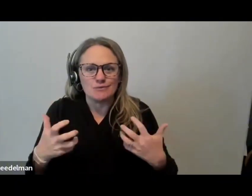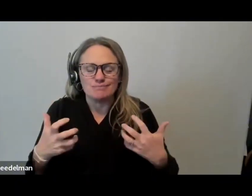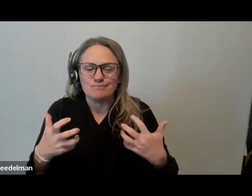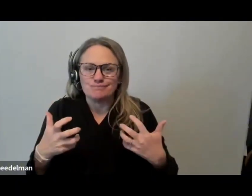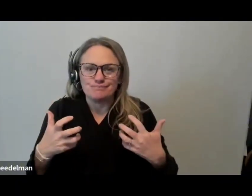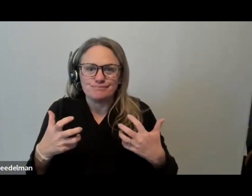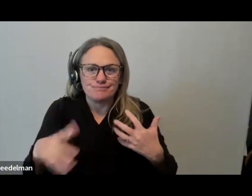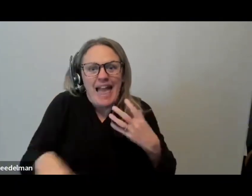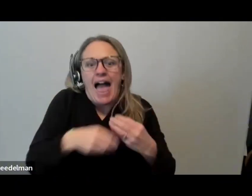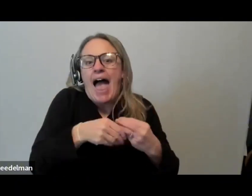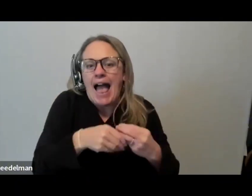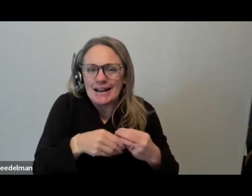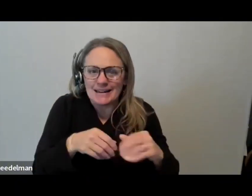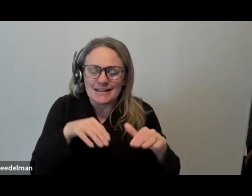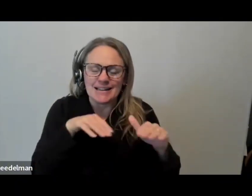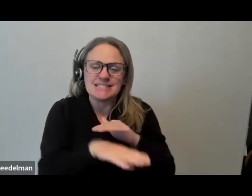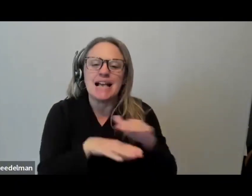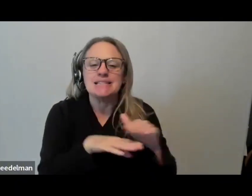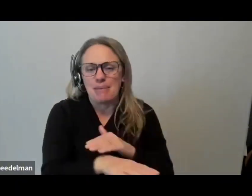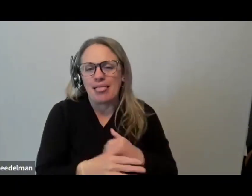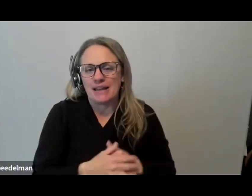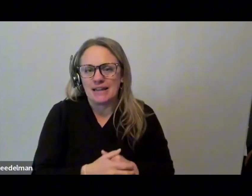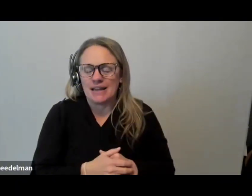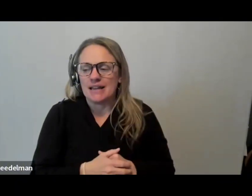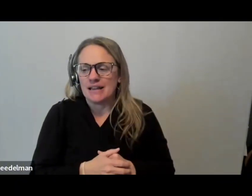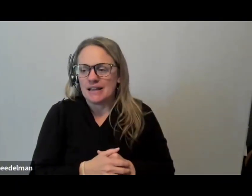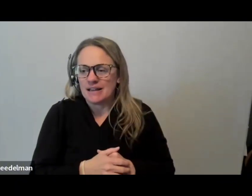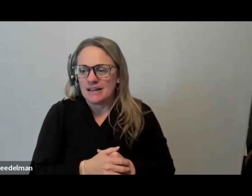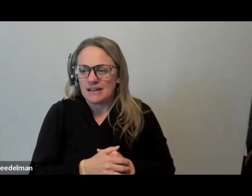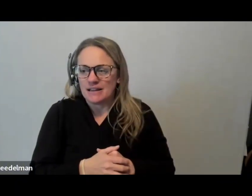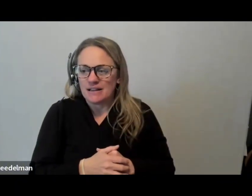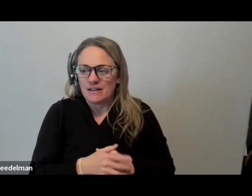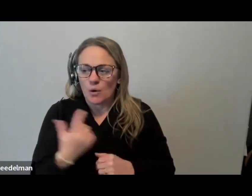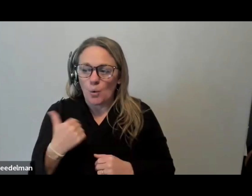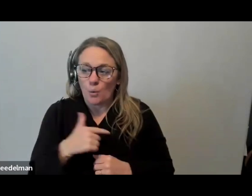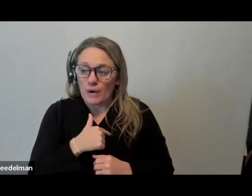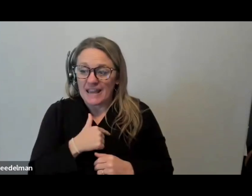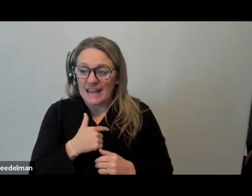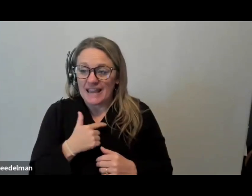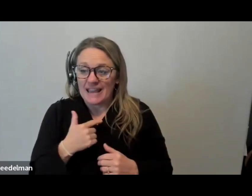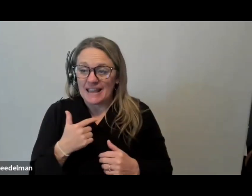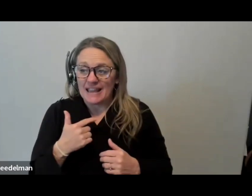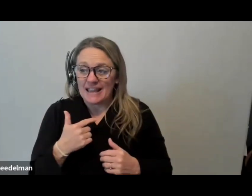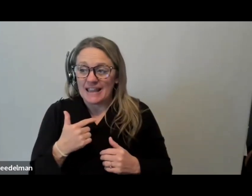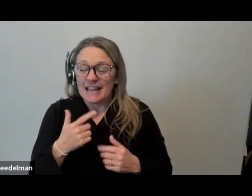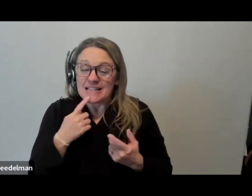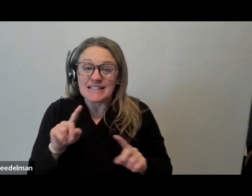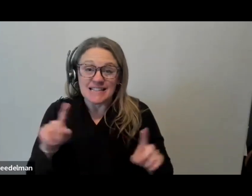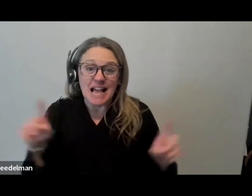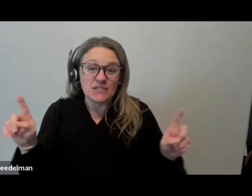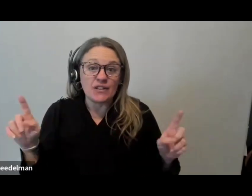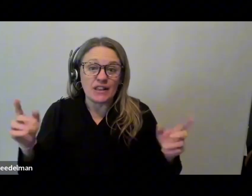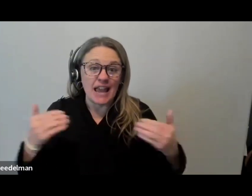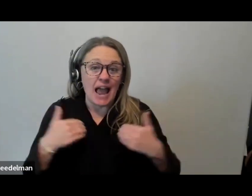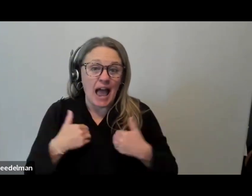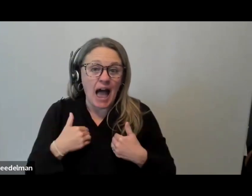we try to take. And so to bake it into strategy, we actually successfully have had accessibility, usability